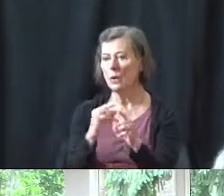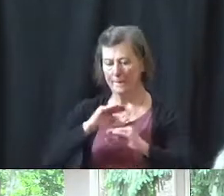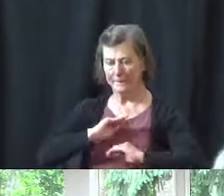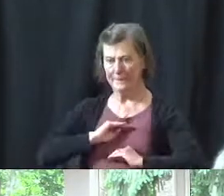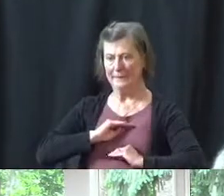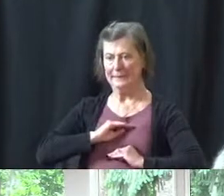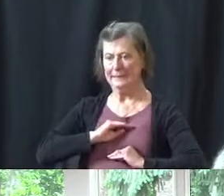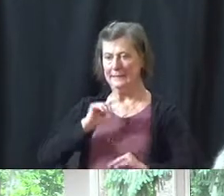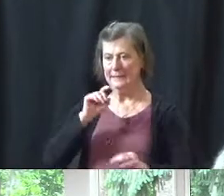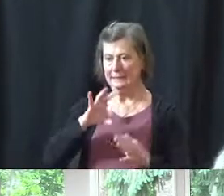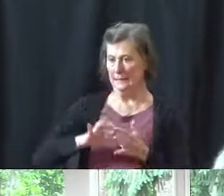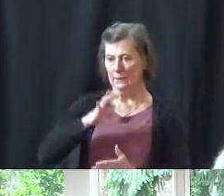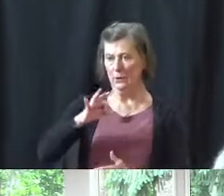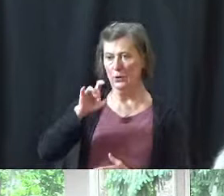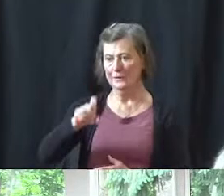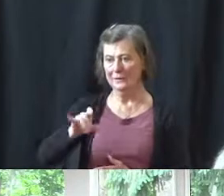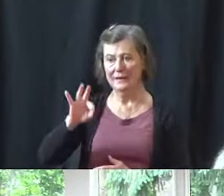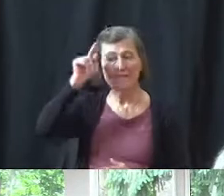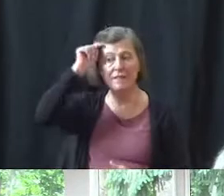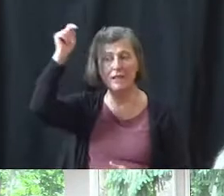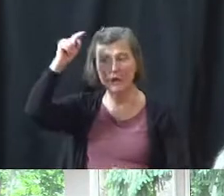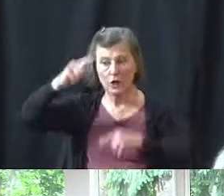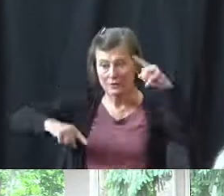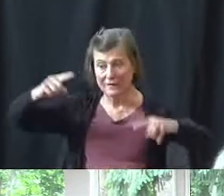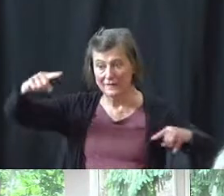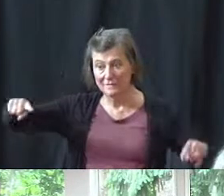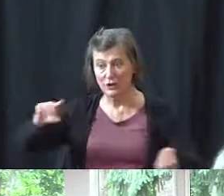diverse congregation.